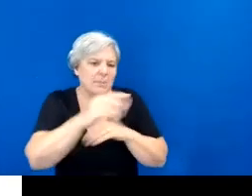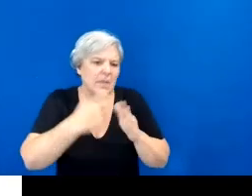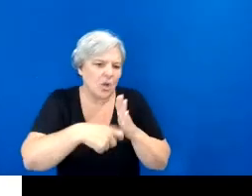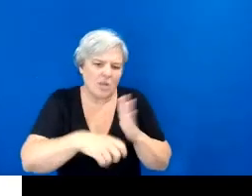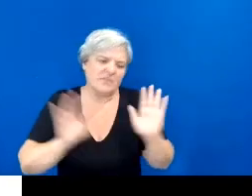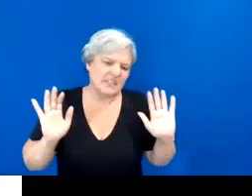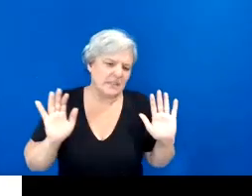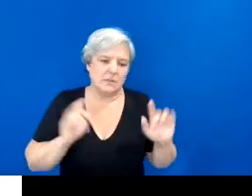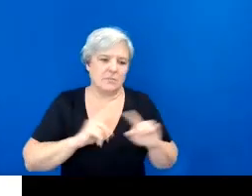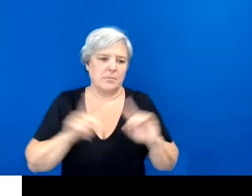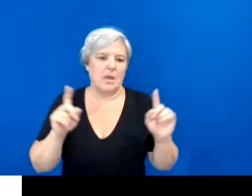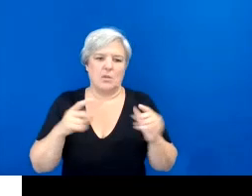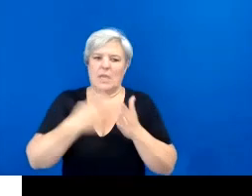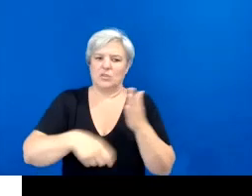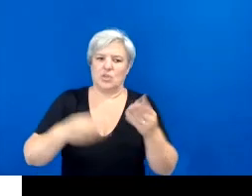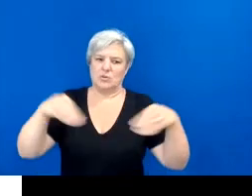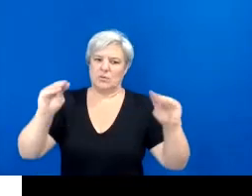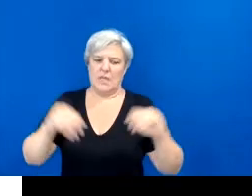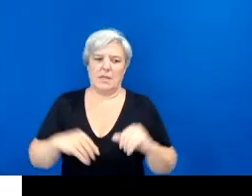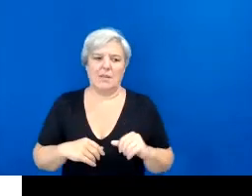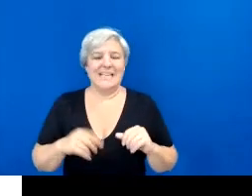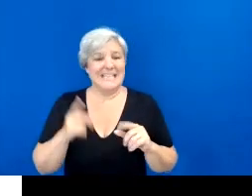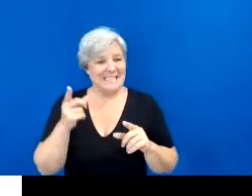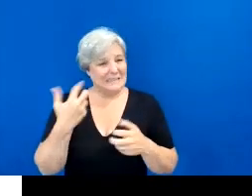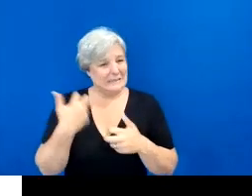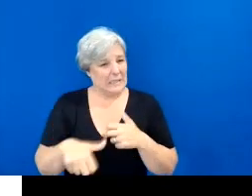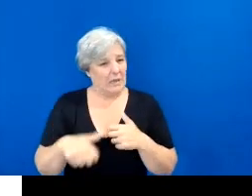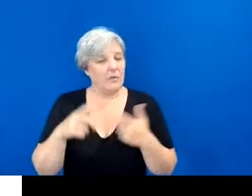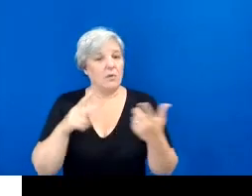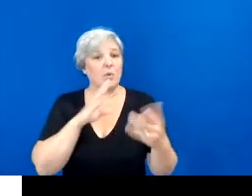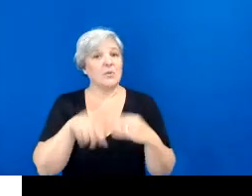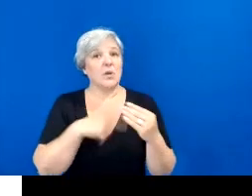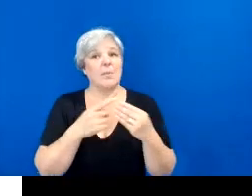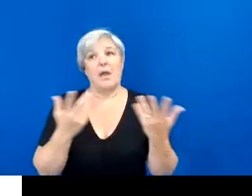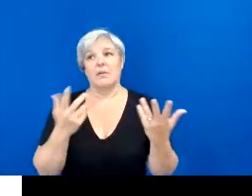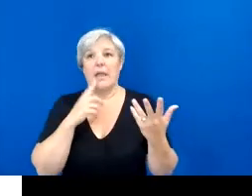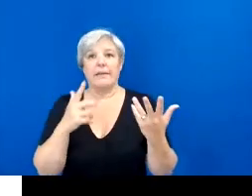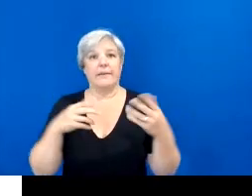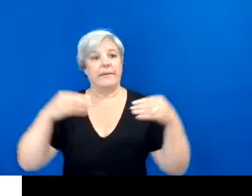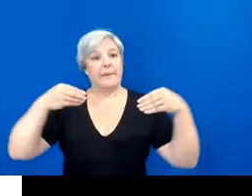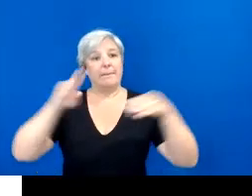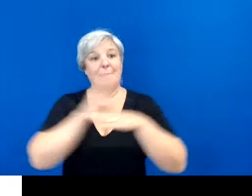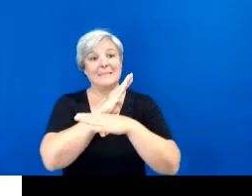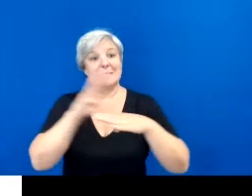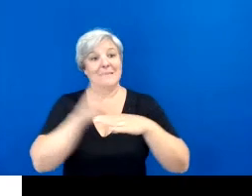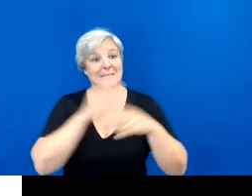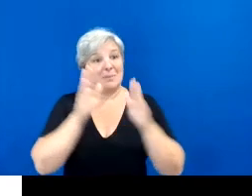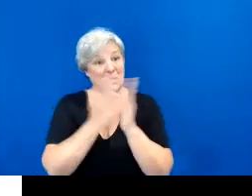This gets a little dicey when we're dealing with a commercial bookstore, which of course you all know we have.